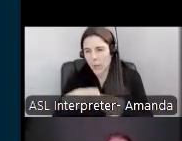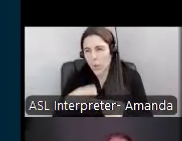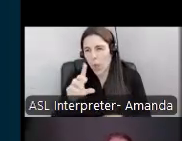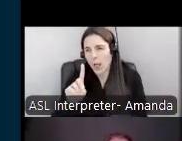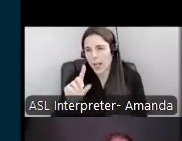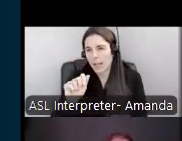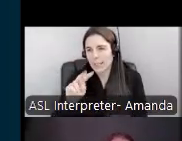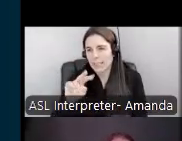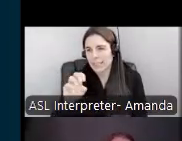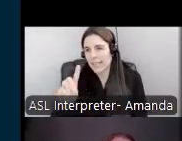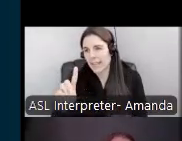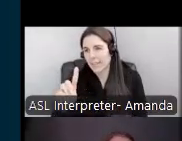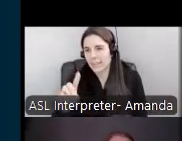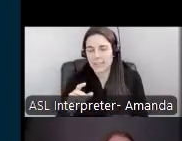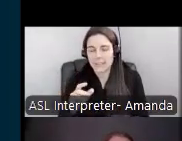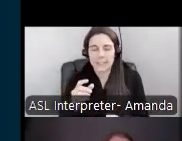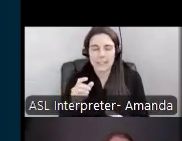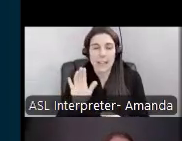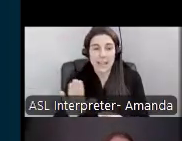David's behavior, he